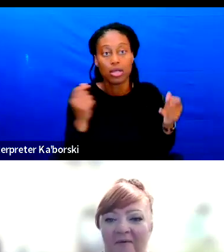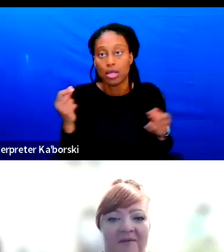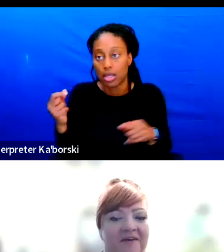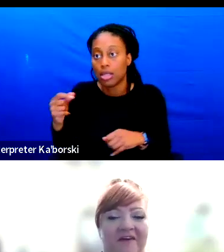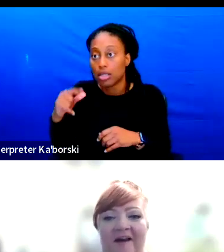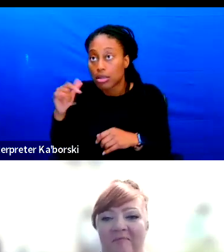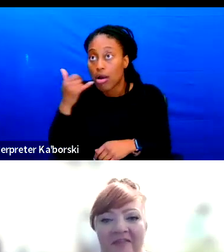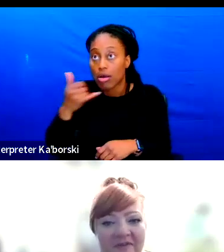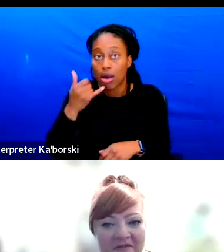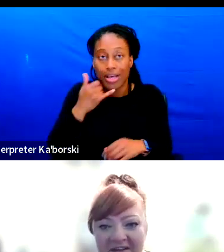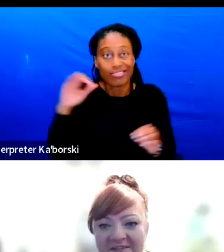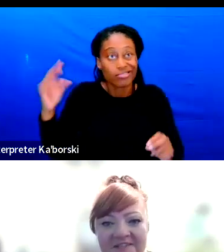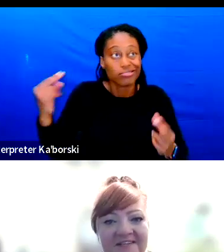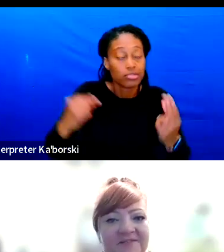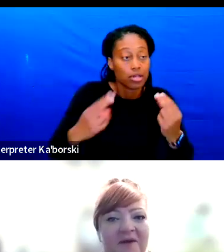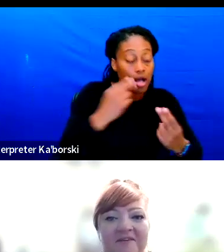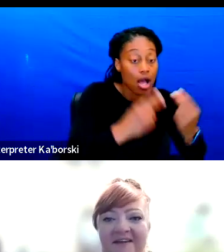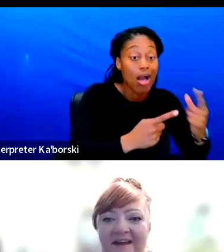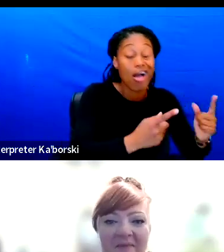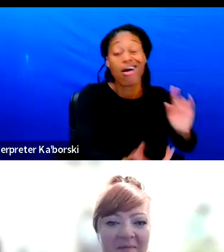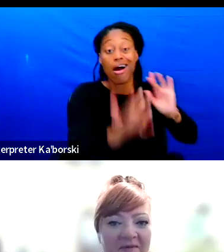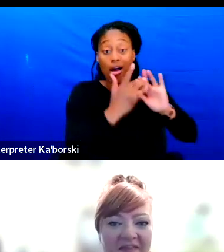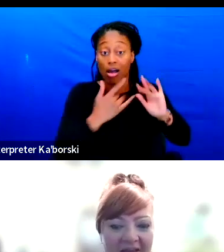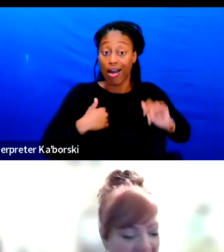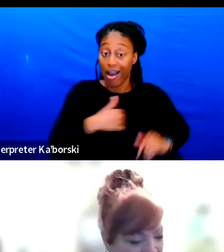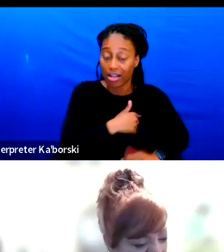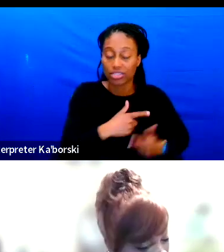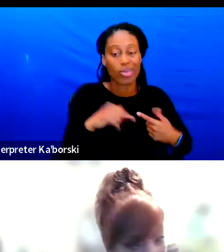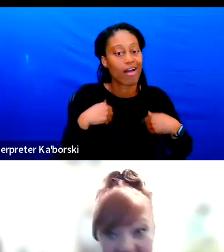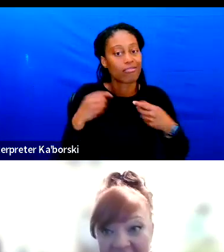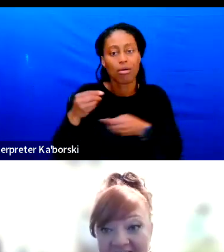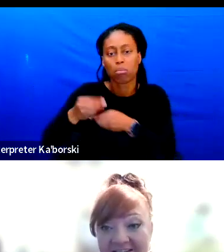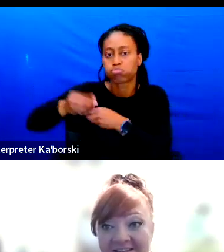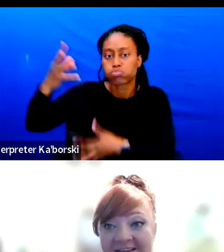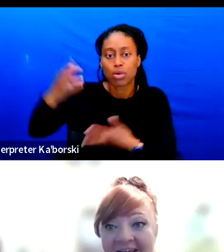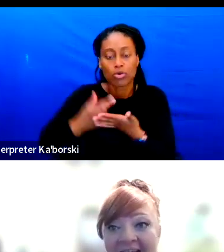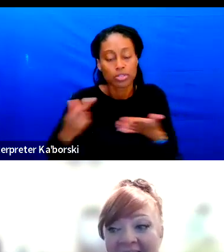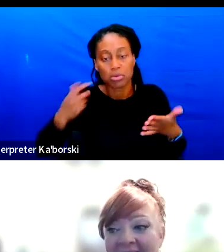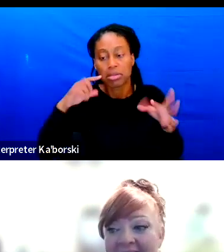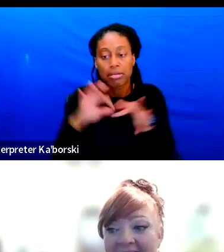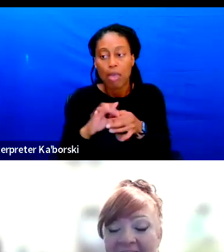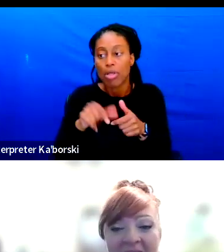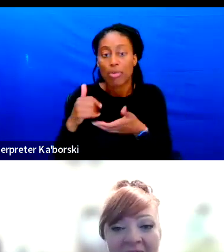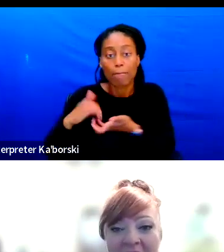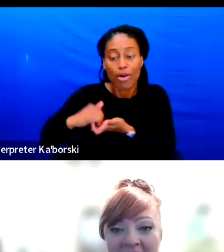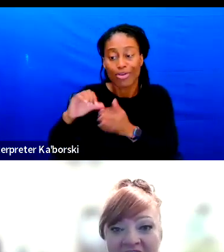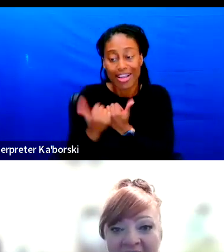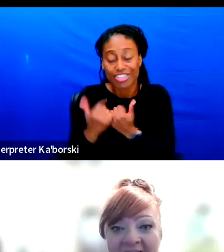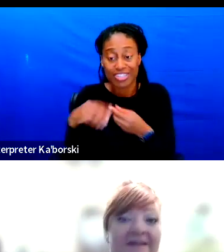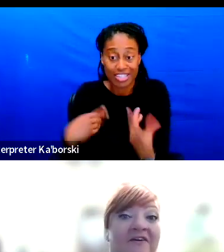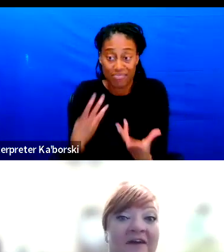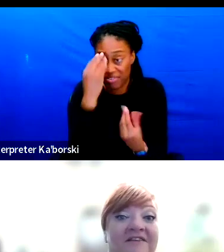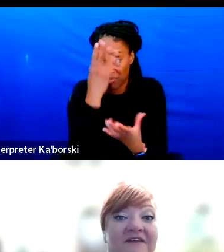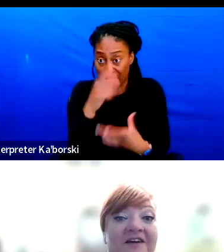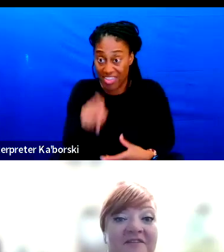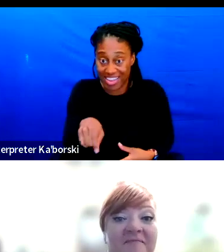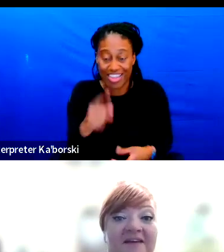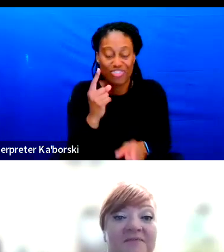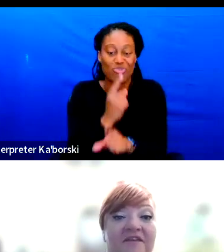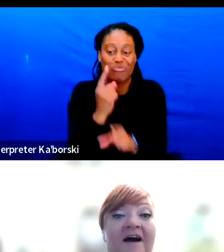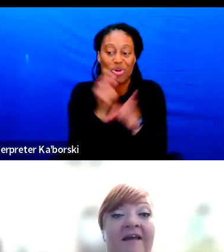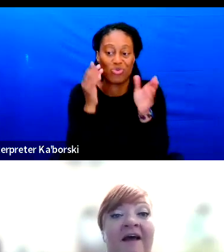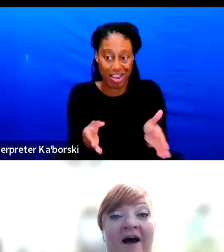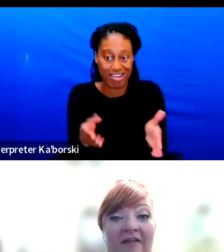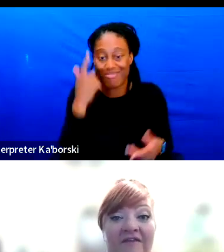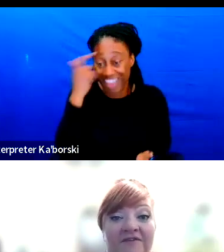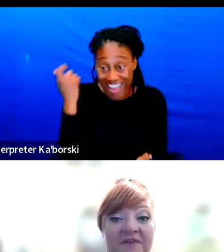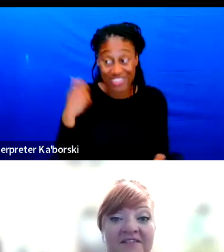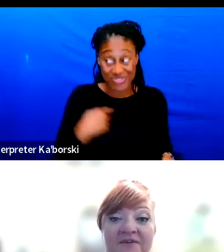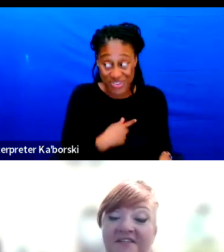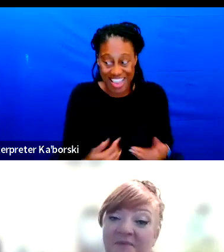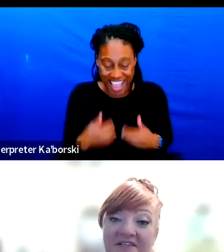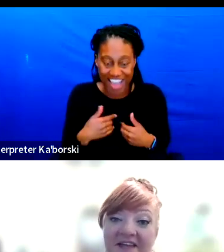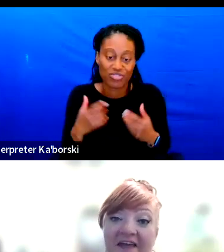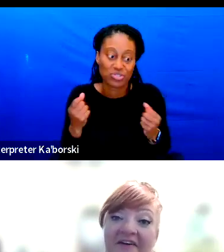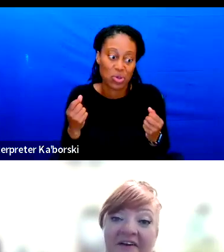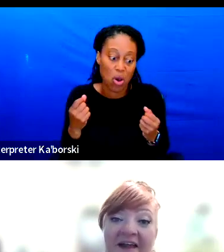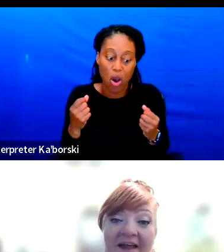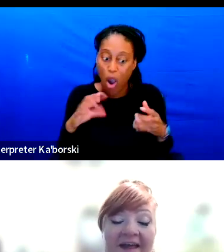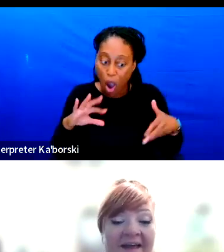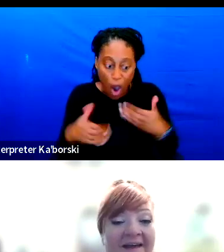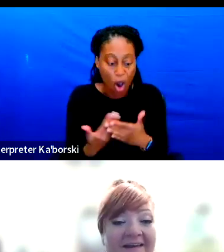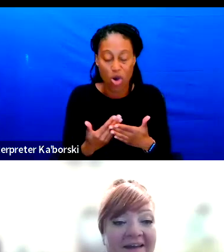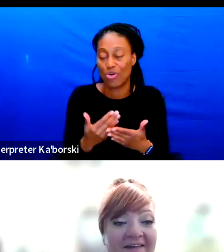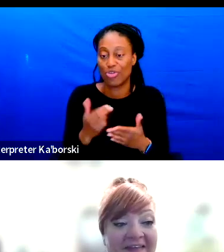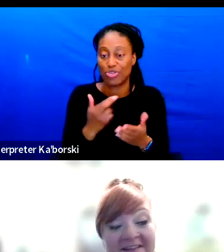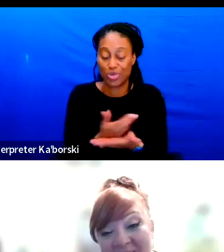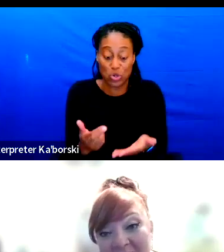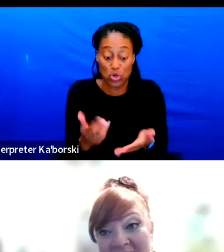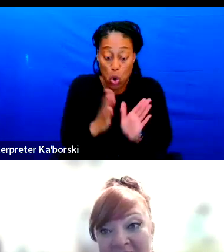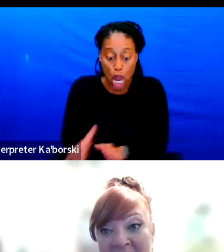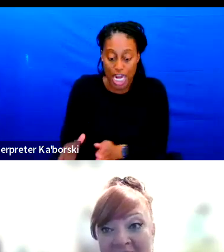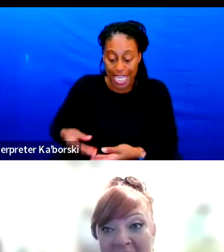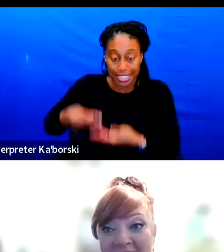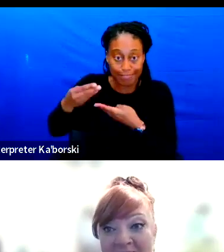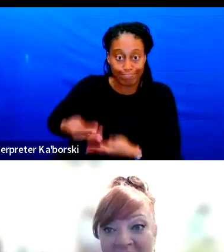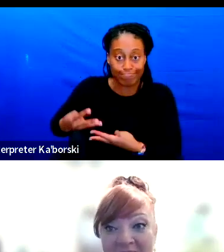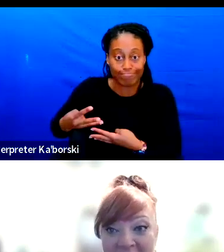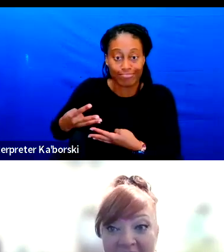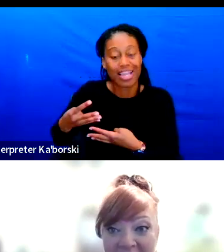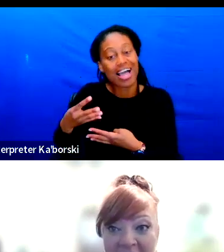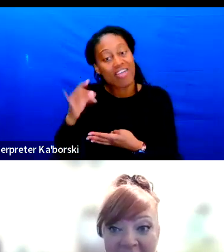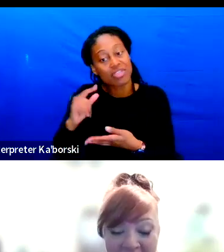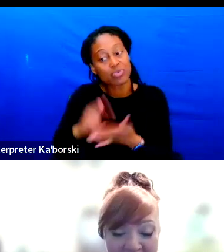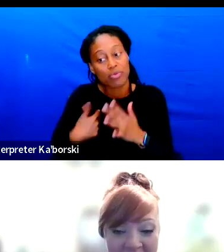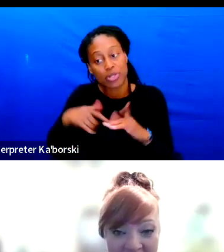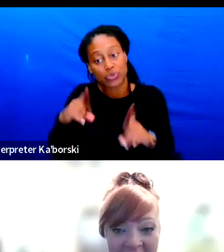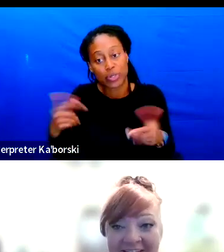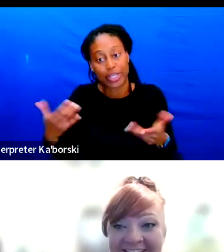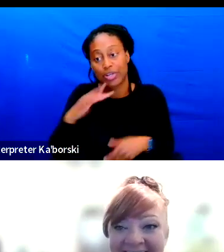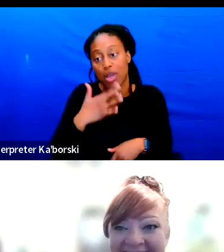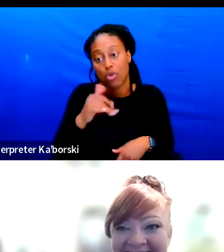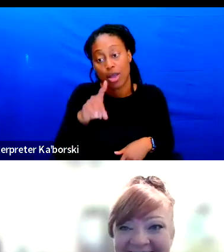Sandra McBroom: well, then, we've got a plethora of resources. We're able to connect people with partnering agencies and get them the information they need in a correct fashion, because we've got all of those resources put together. And that's what we do in Colorado Springs, and we've got quite a few people here.